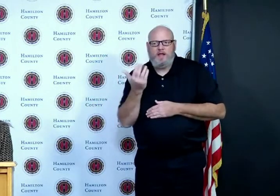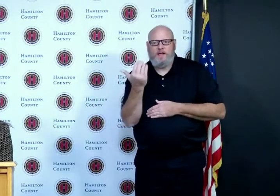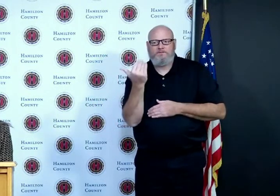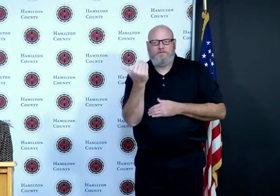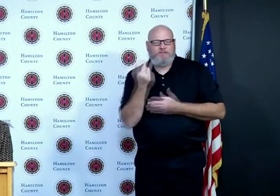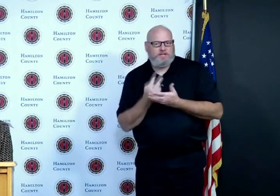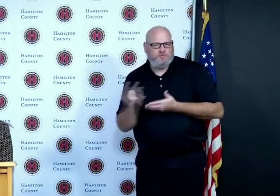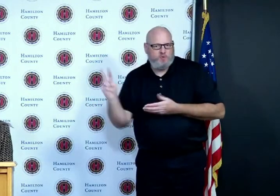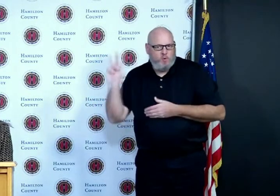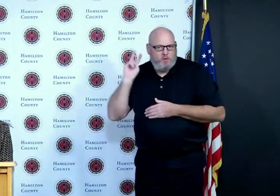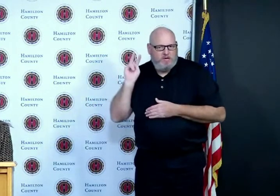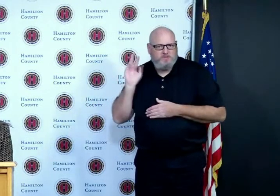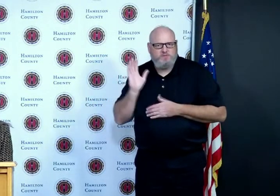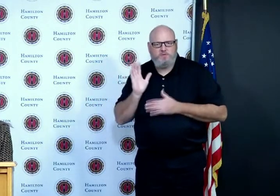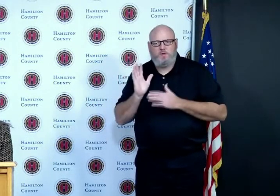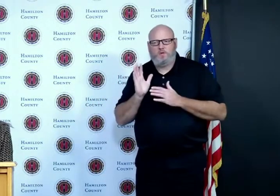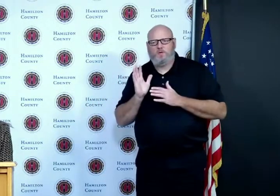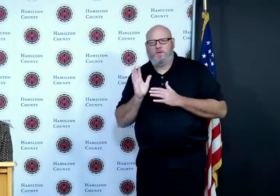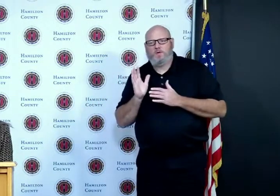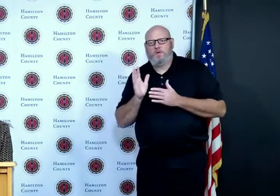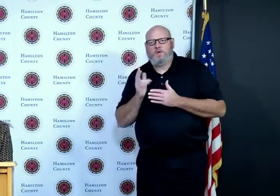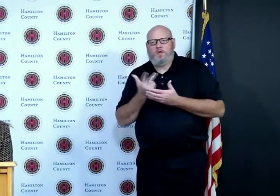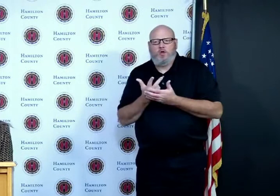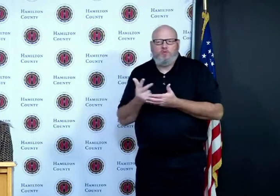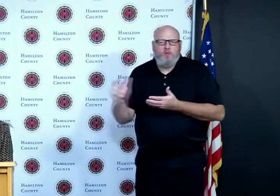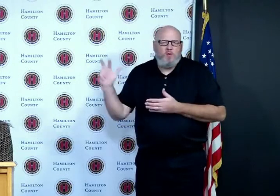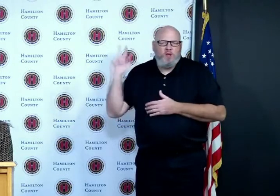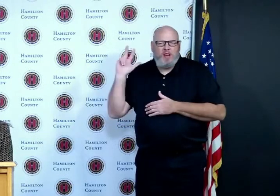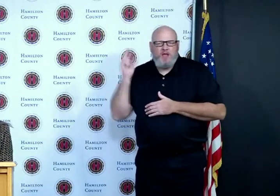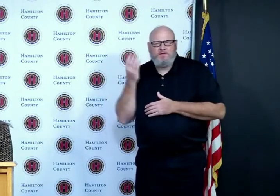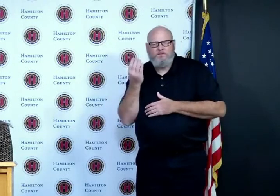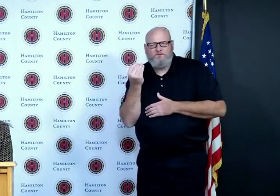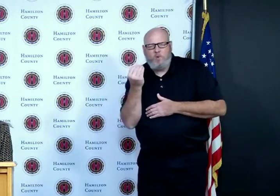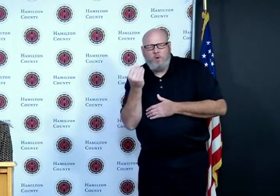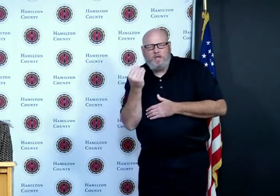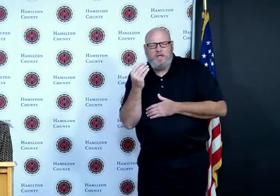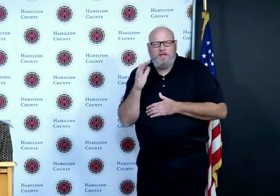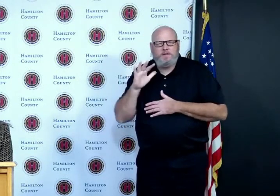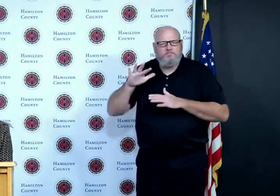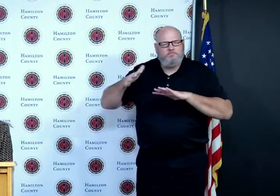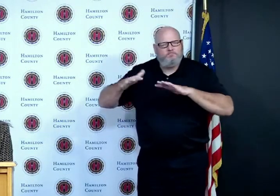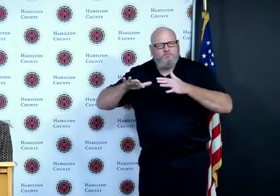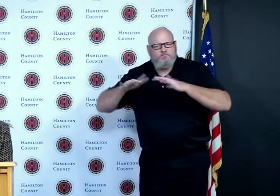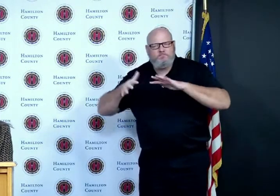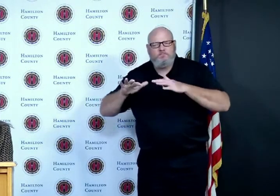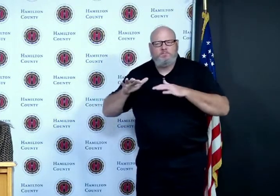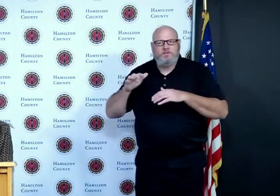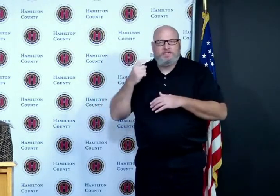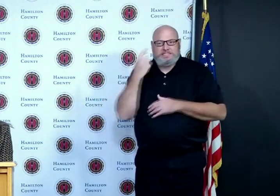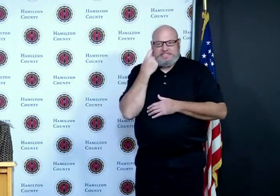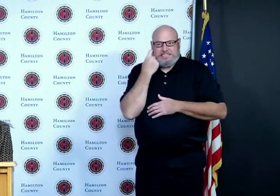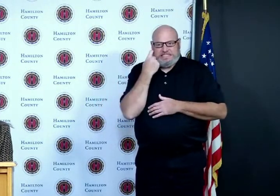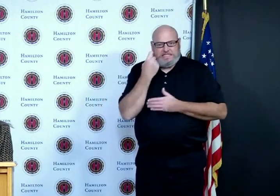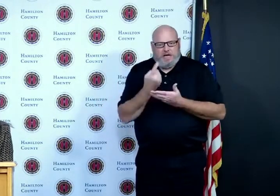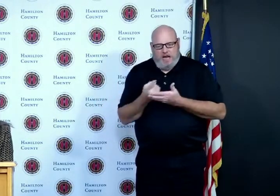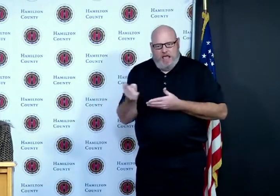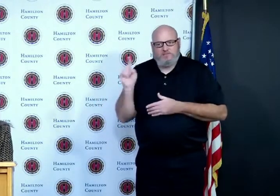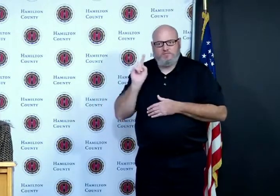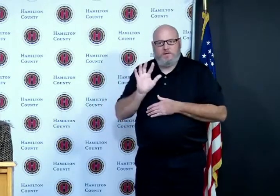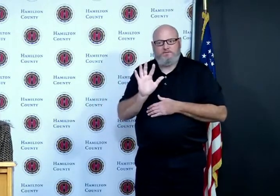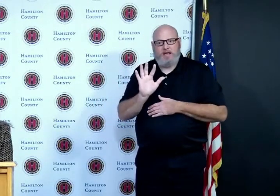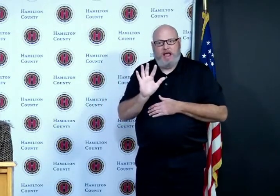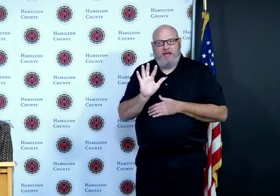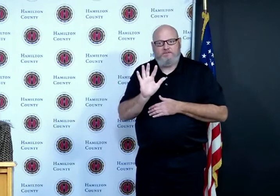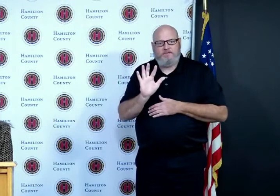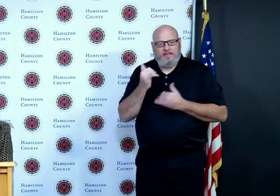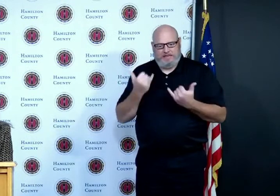in early January then 14. last week it was 5 this week it's 27. we haven't been in the 20s